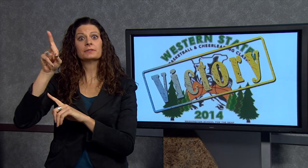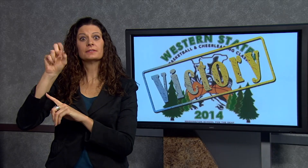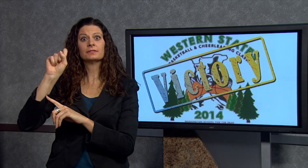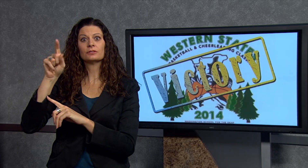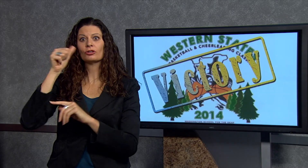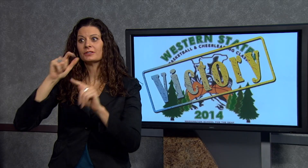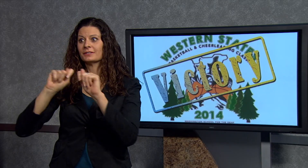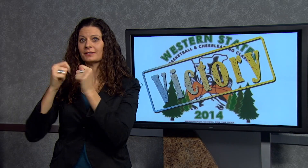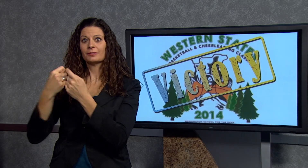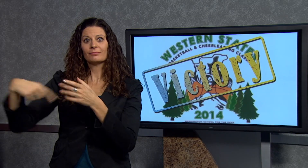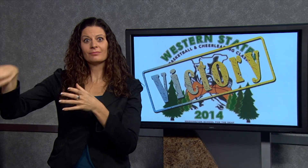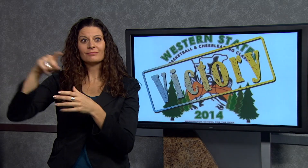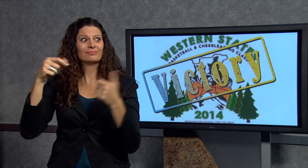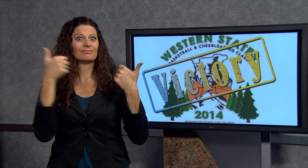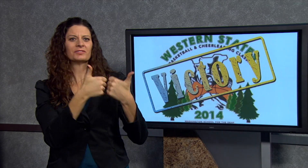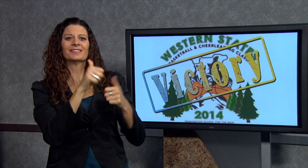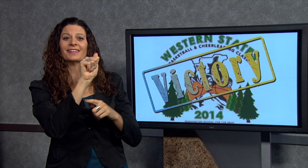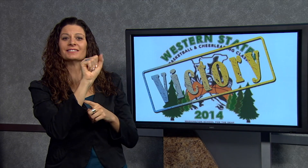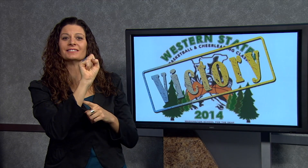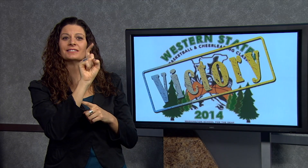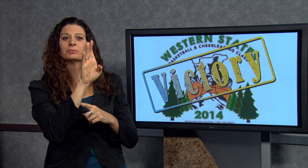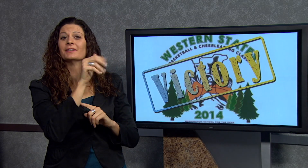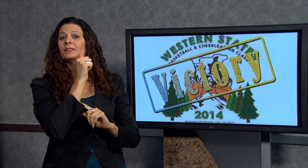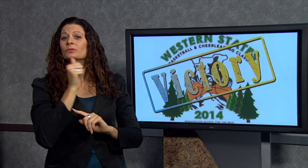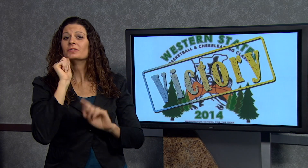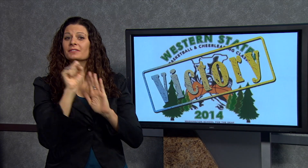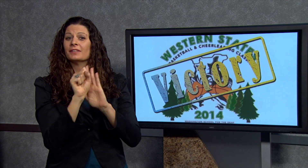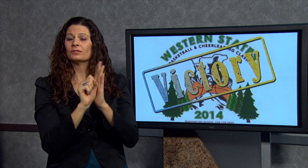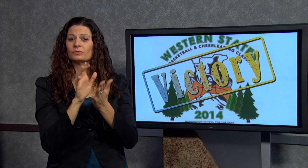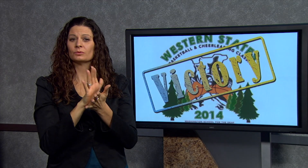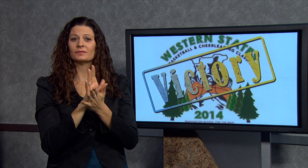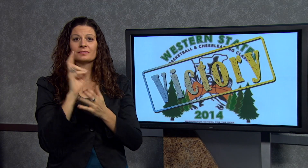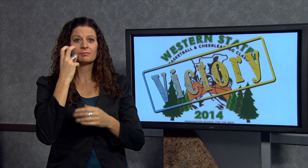THE GIRLS CHAMPIONSHIP GAME WAS AGAINST THE ARIZONA SCHOOL FOR THE DEAF AND THE BLIND